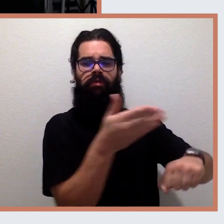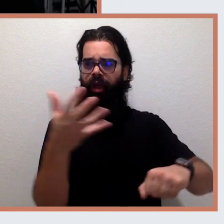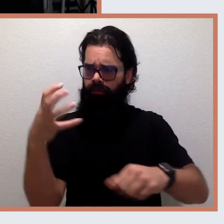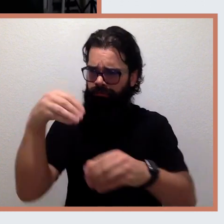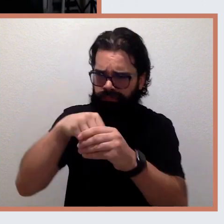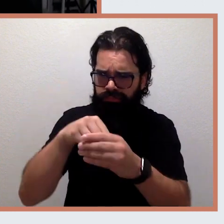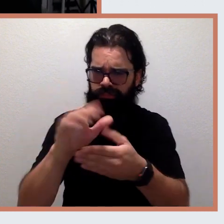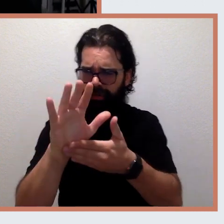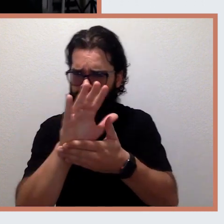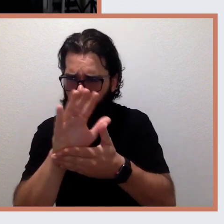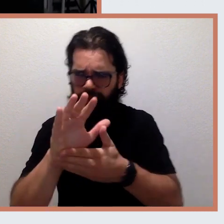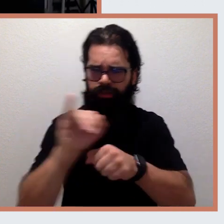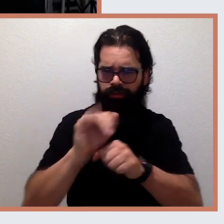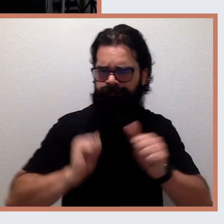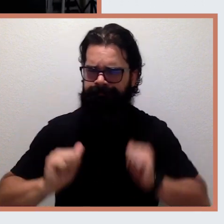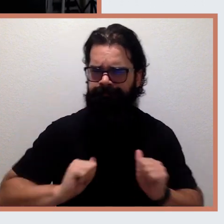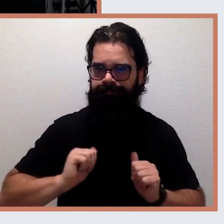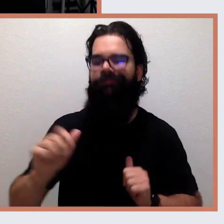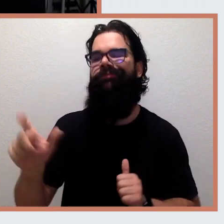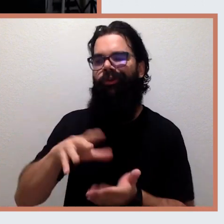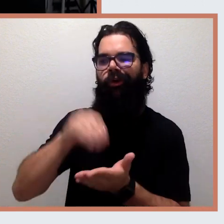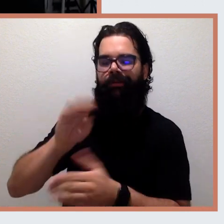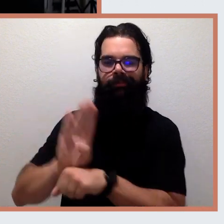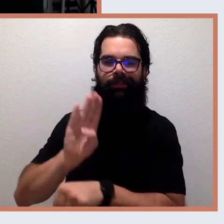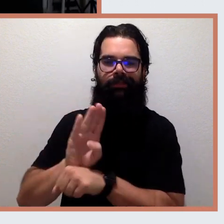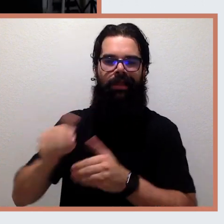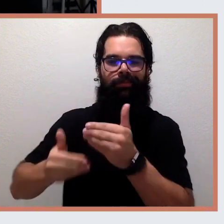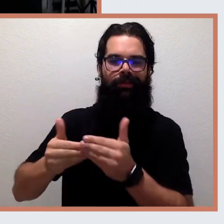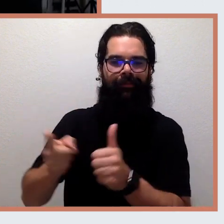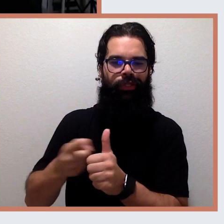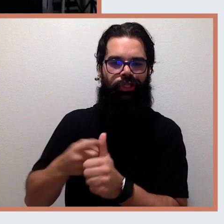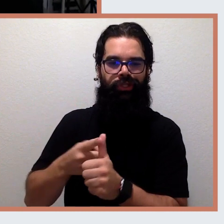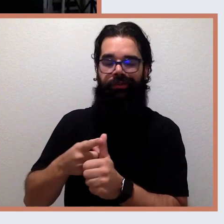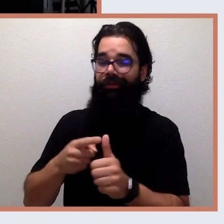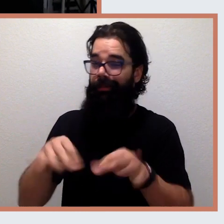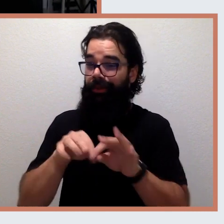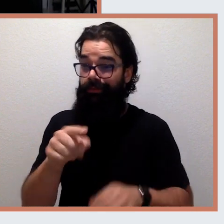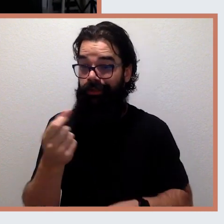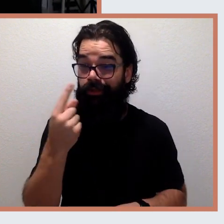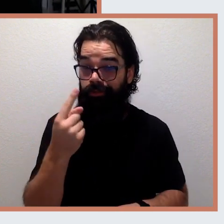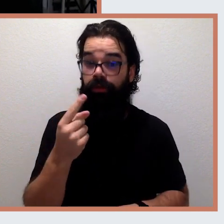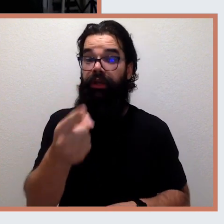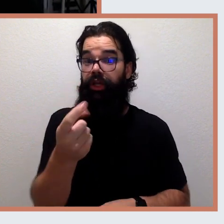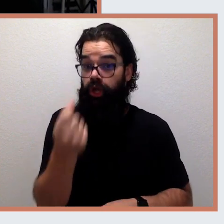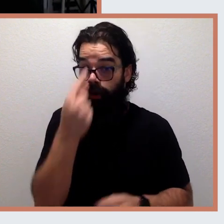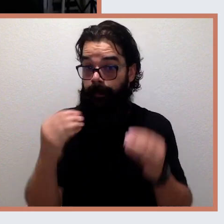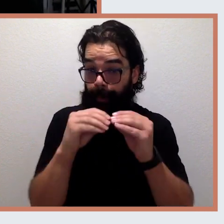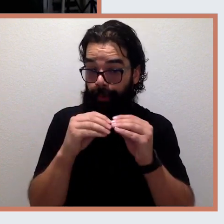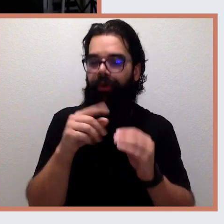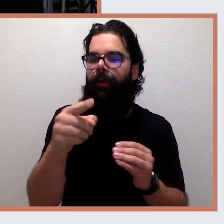It's like, "Cool, go do theater." If you want to be in the film industry, learn the business side too.